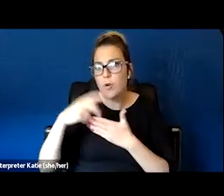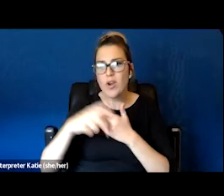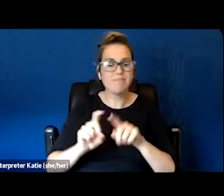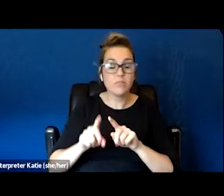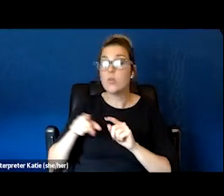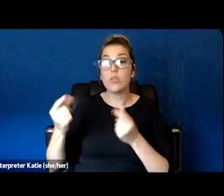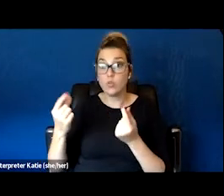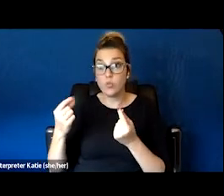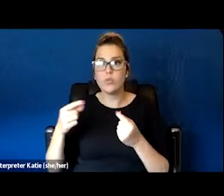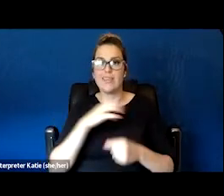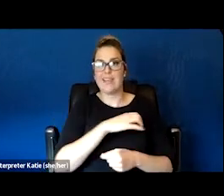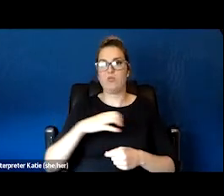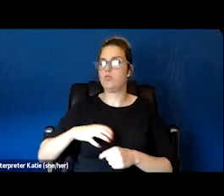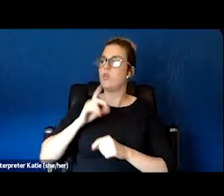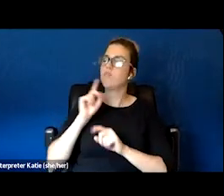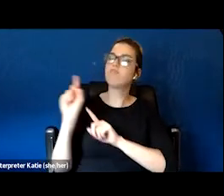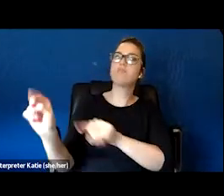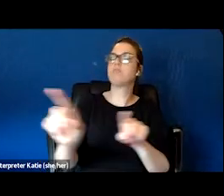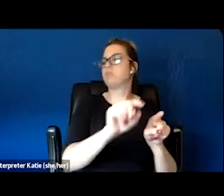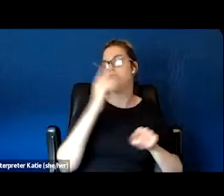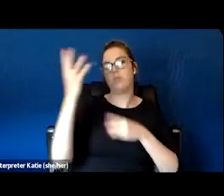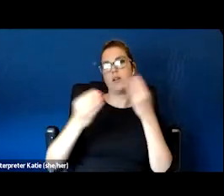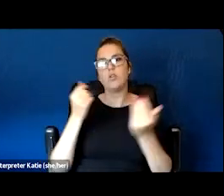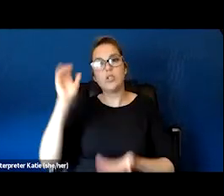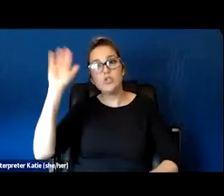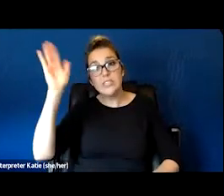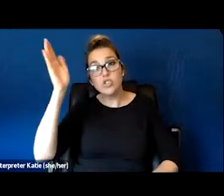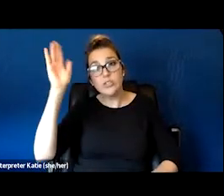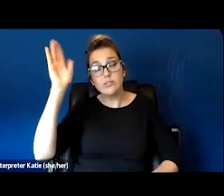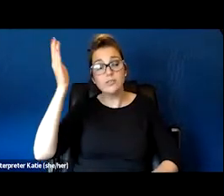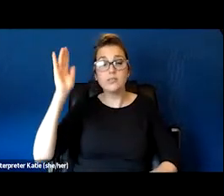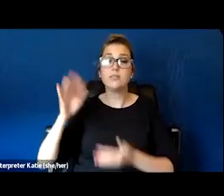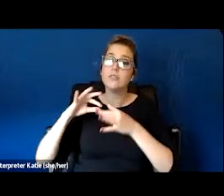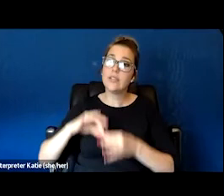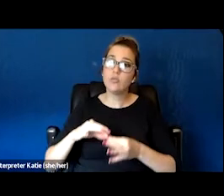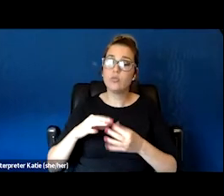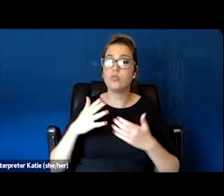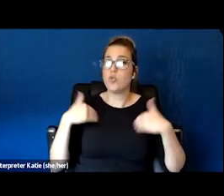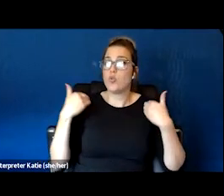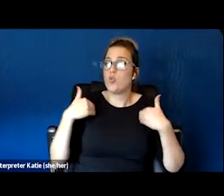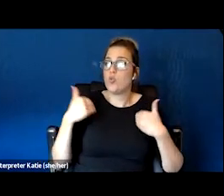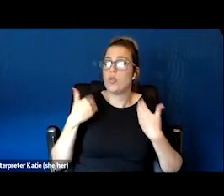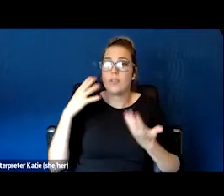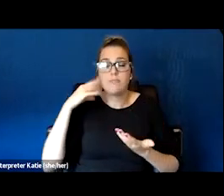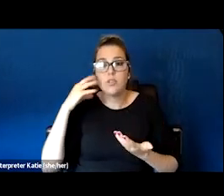often on youth or transition-aged youth experiencing homelessness, that experience. They do advocacy events.